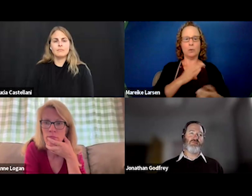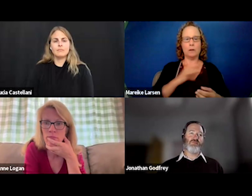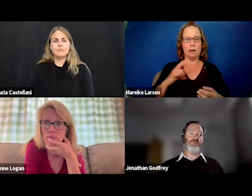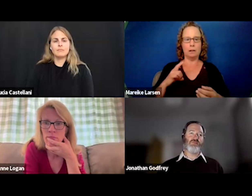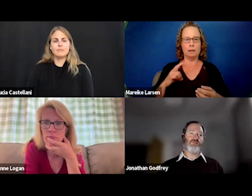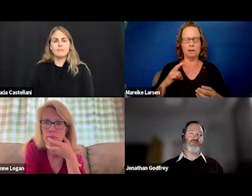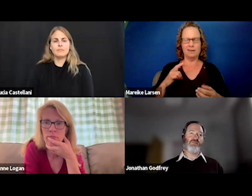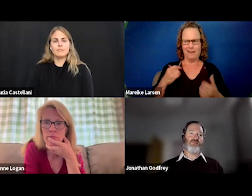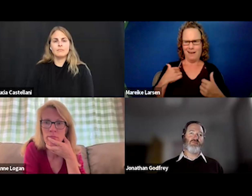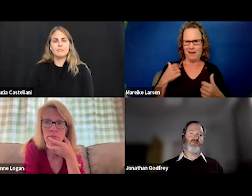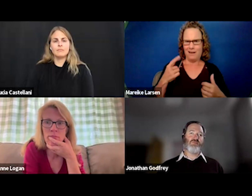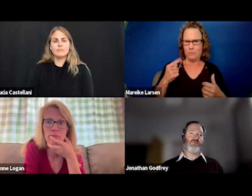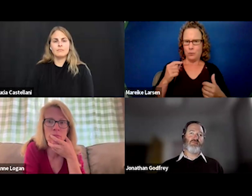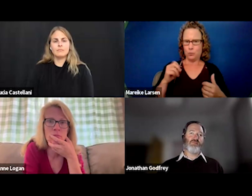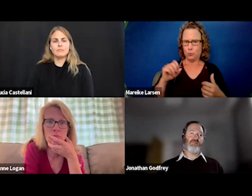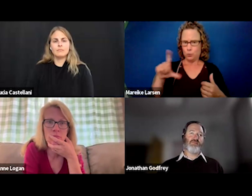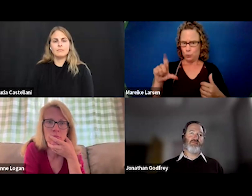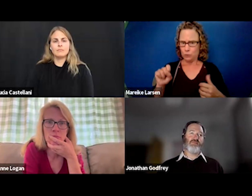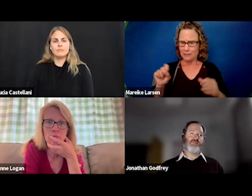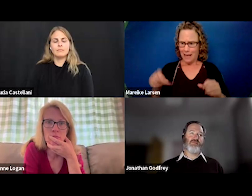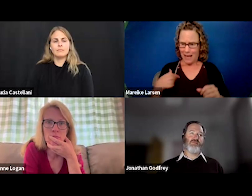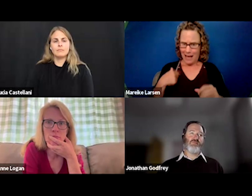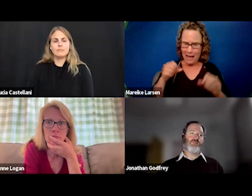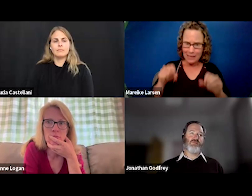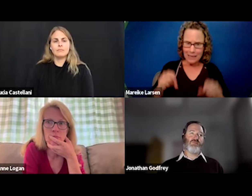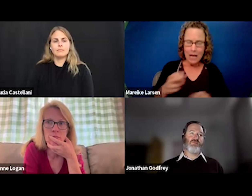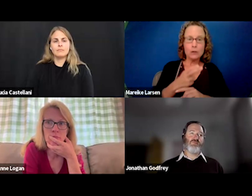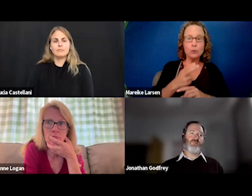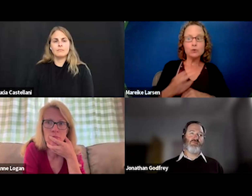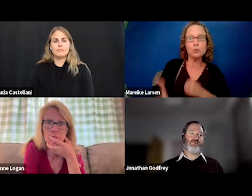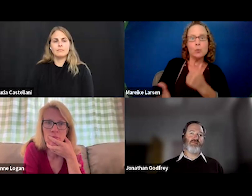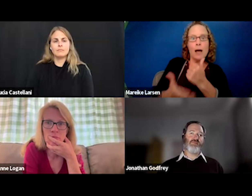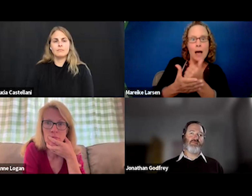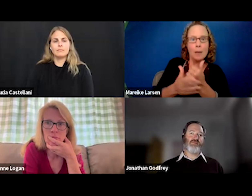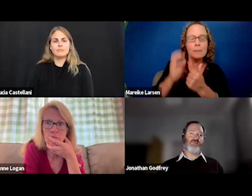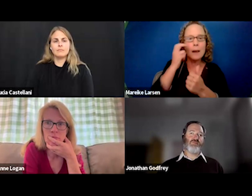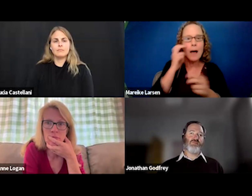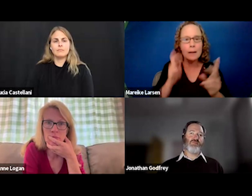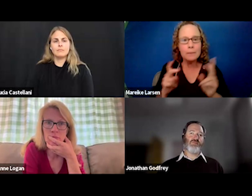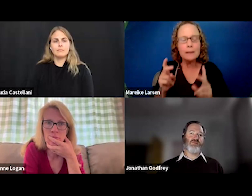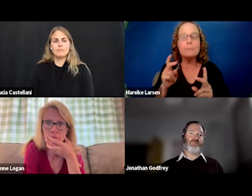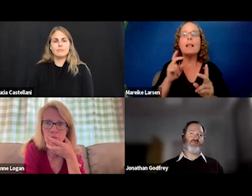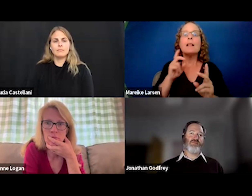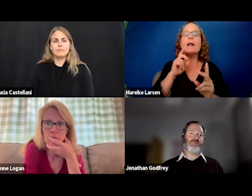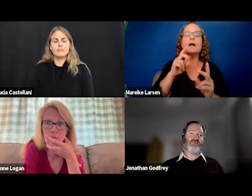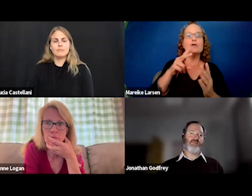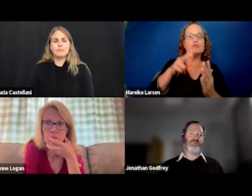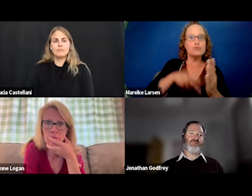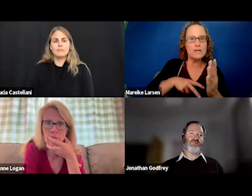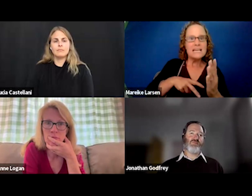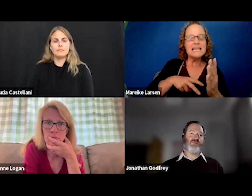visually impaired people to read drawings or maps? An example would be to read a detour map where